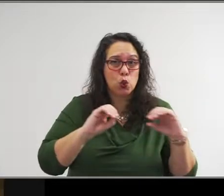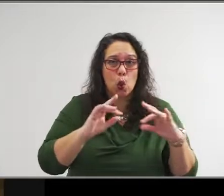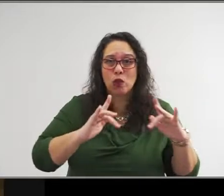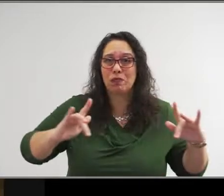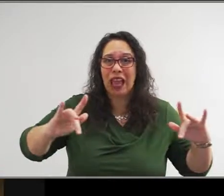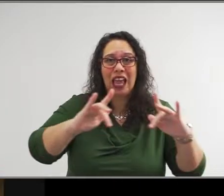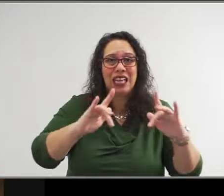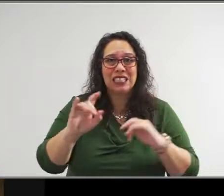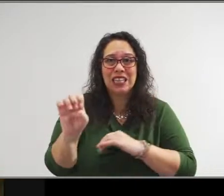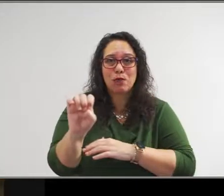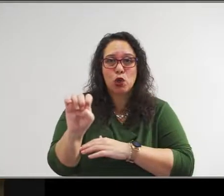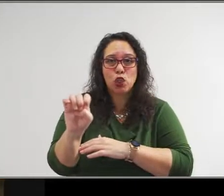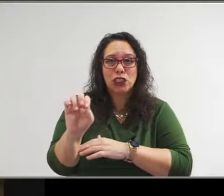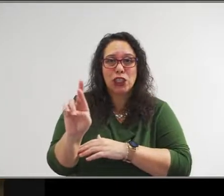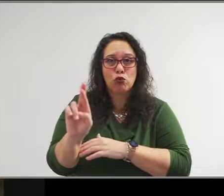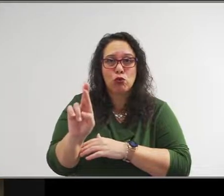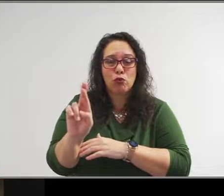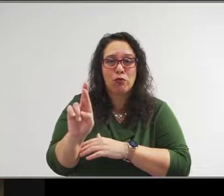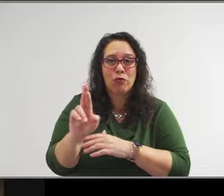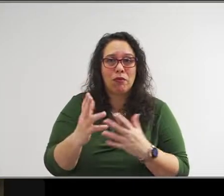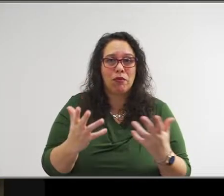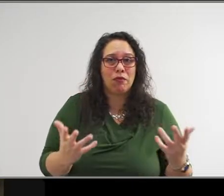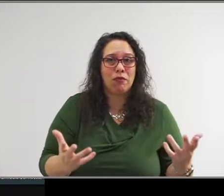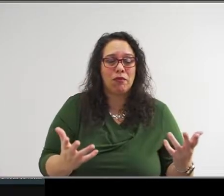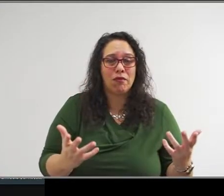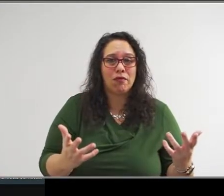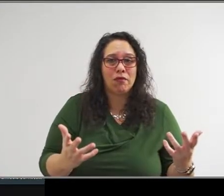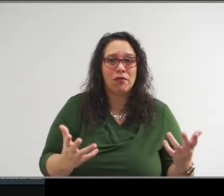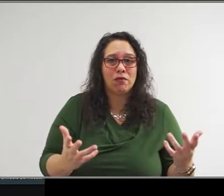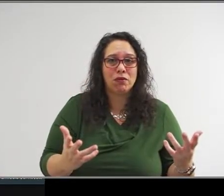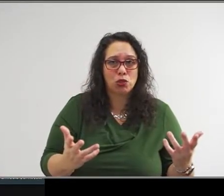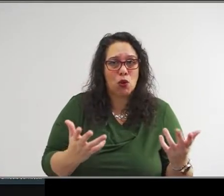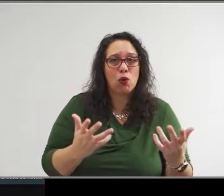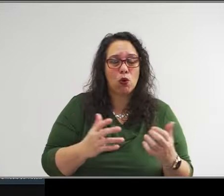for new cases, we should put that in our mind also.